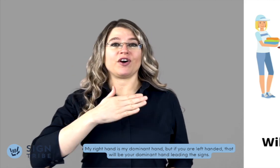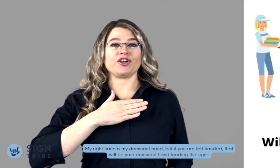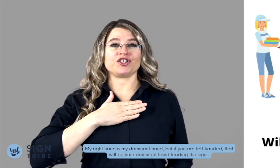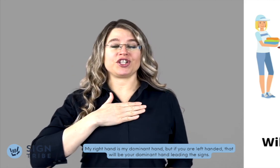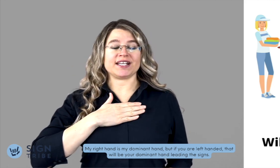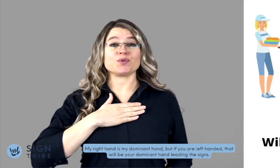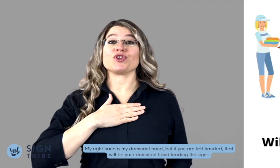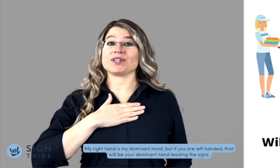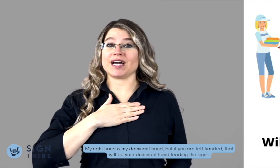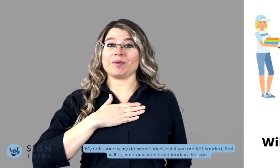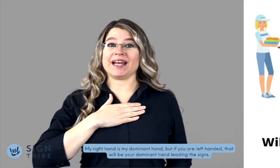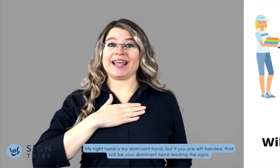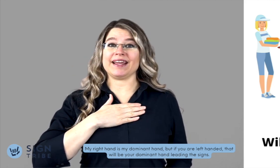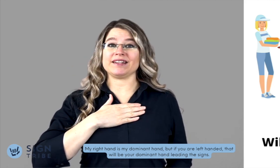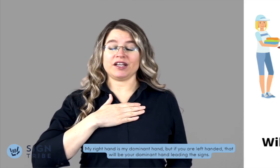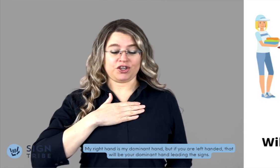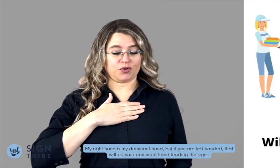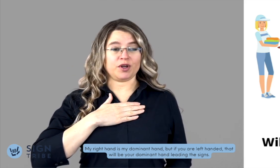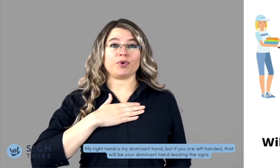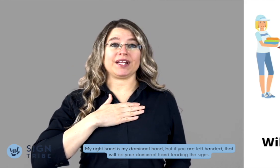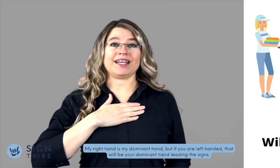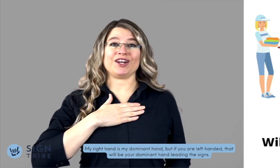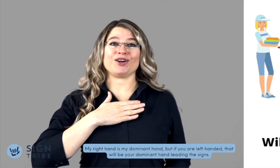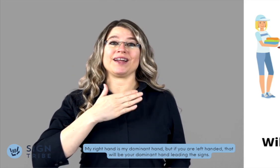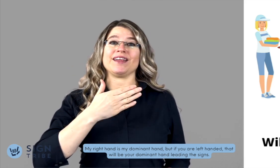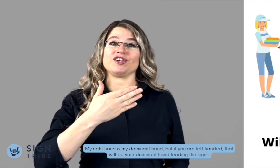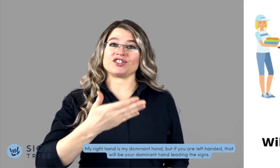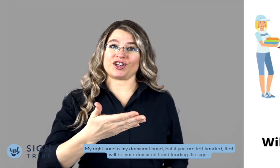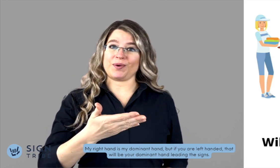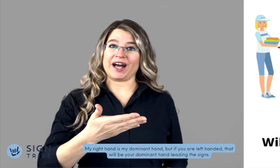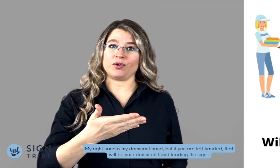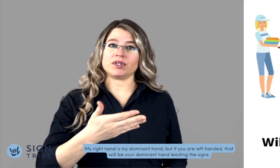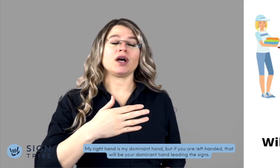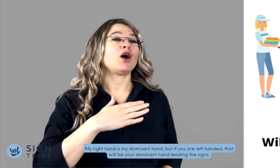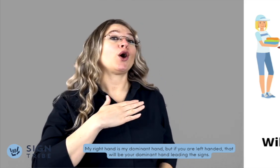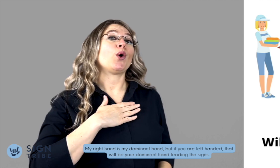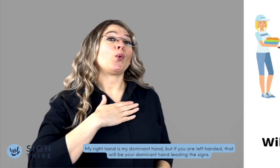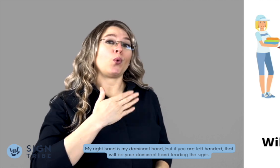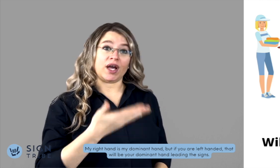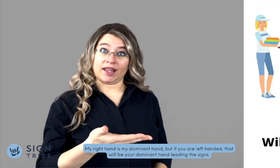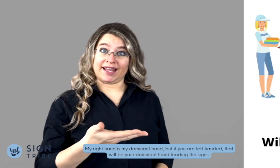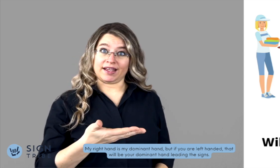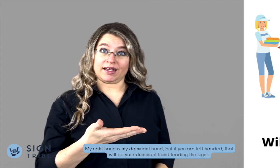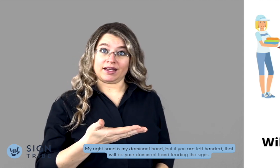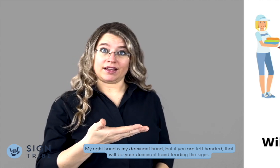your chest with your dominant hand, you're going to put it here and then just go out, willing,